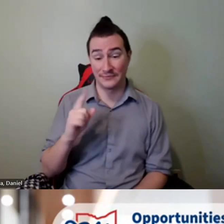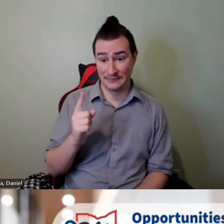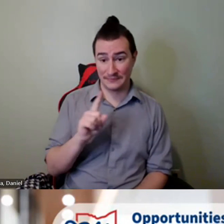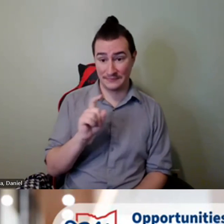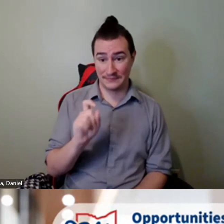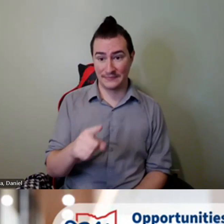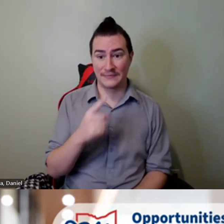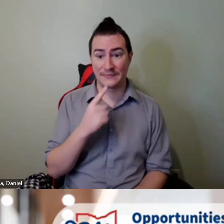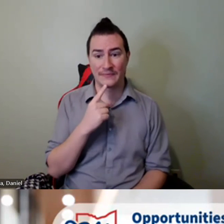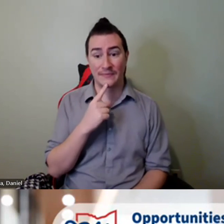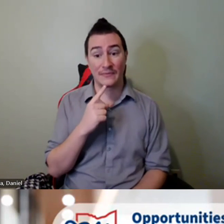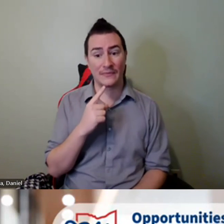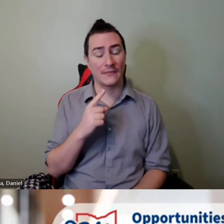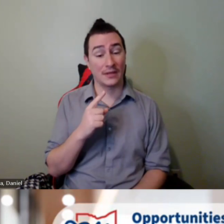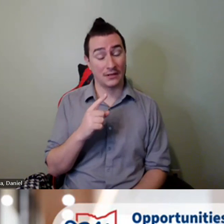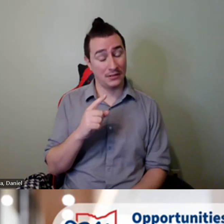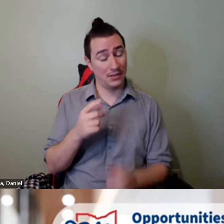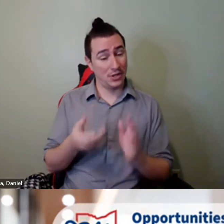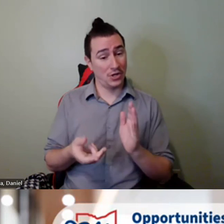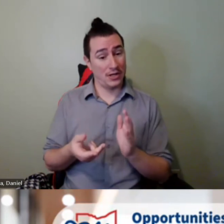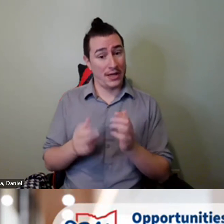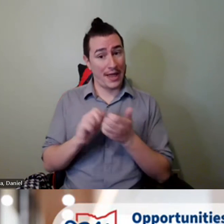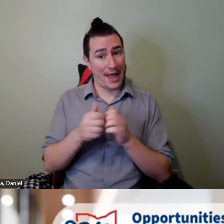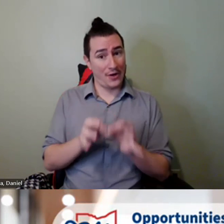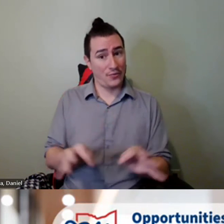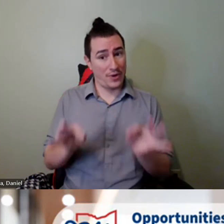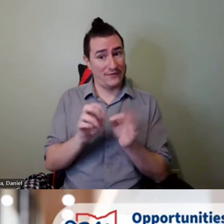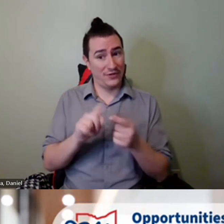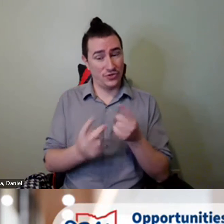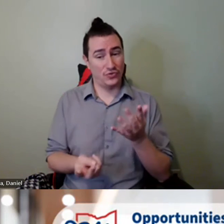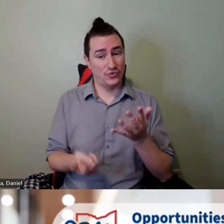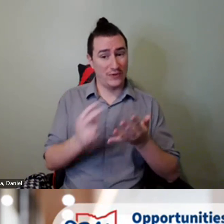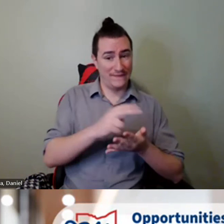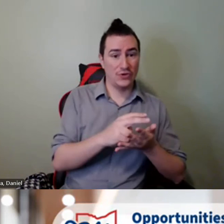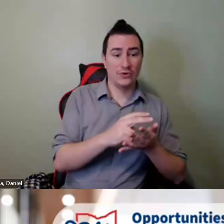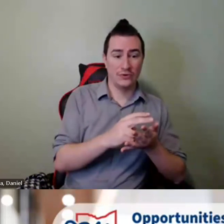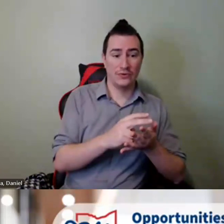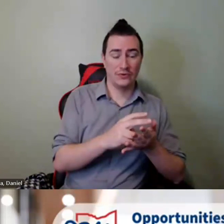performance in regards to their new request for an accommodation once disclosed?